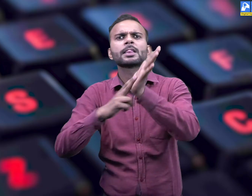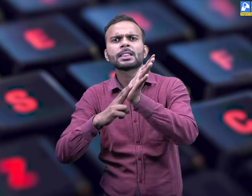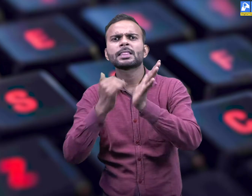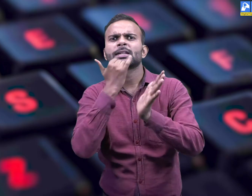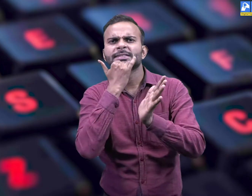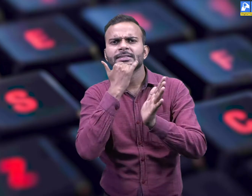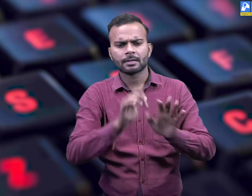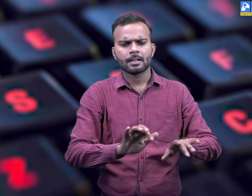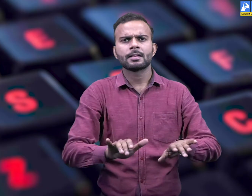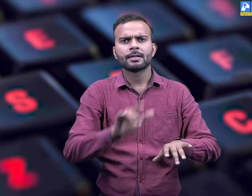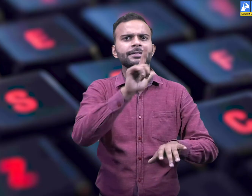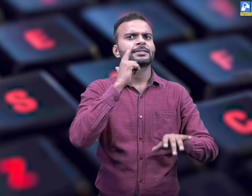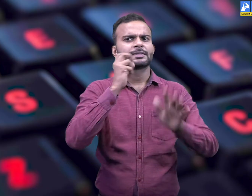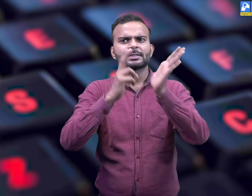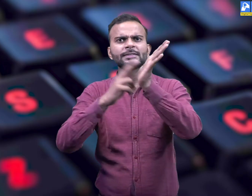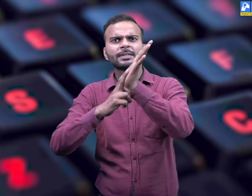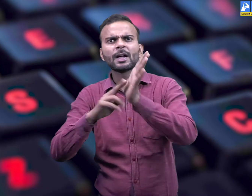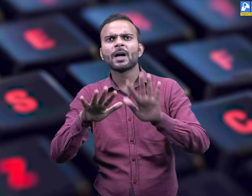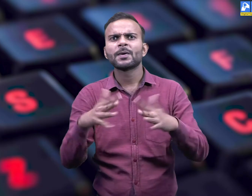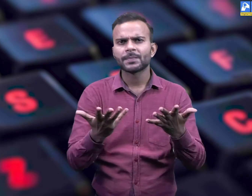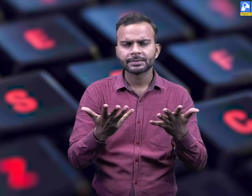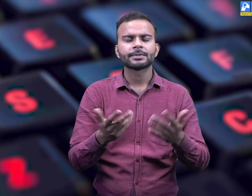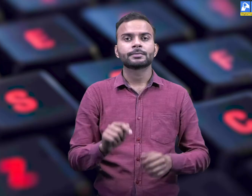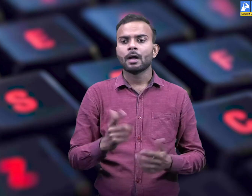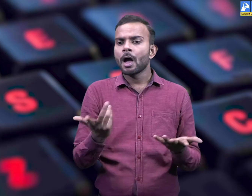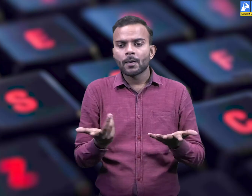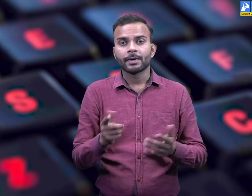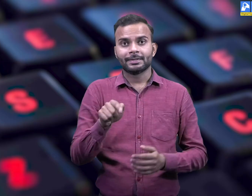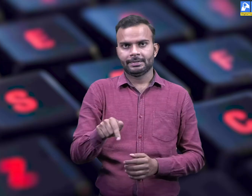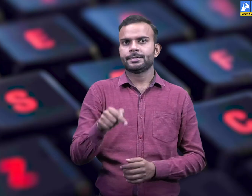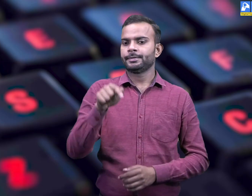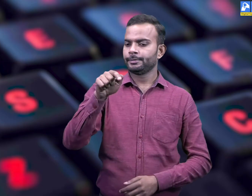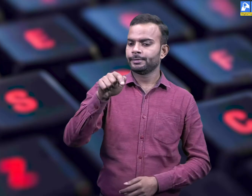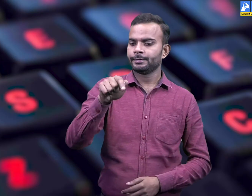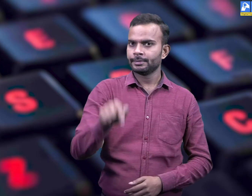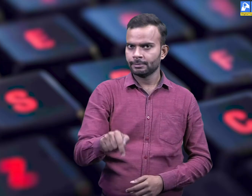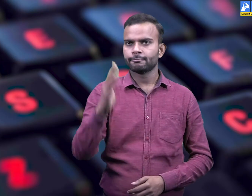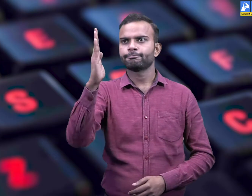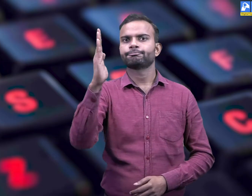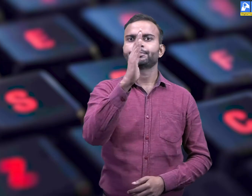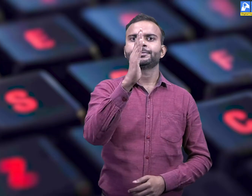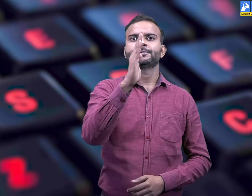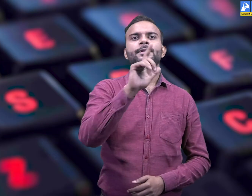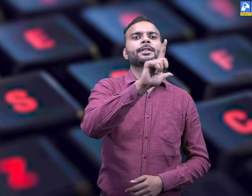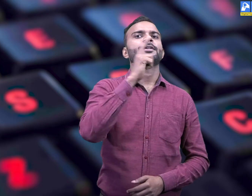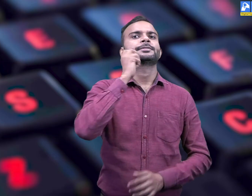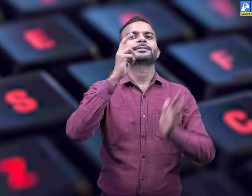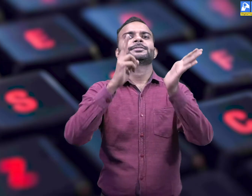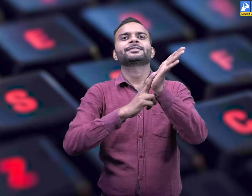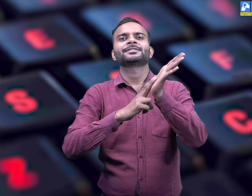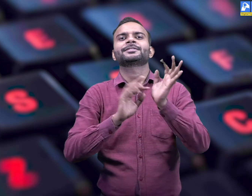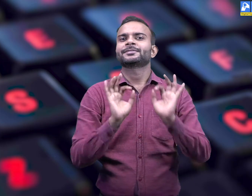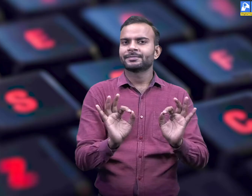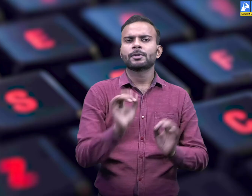If you make mistake in writing the spelling lion that is L-I-O-N-N then you can erase an extra 'N' by pressing the backspace key.